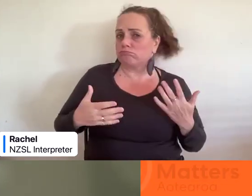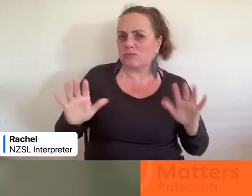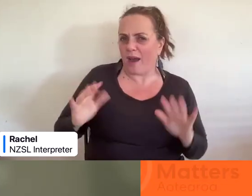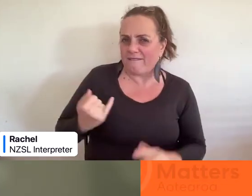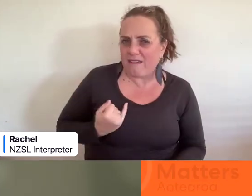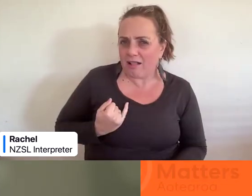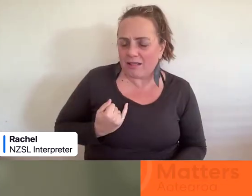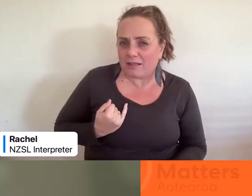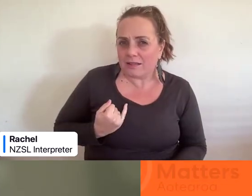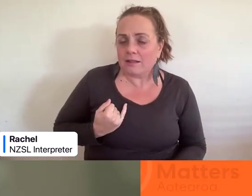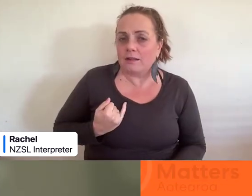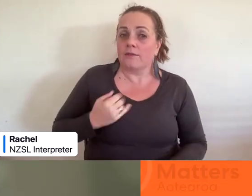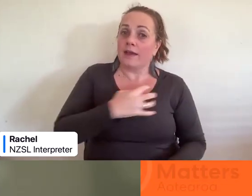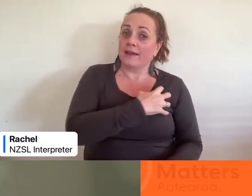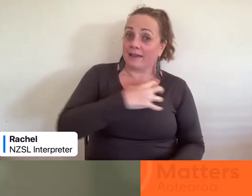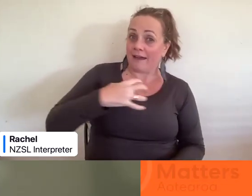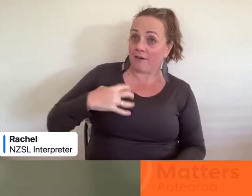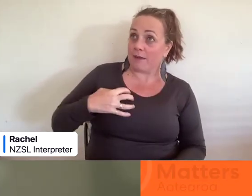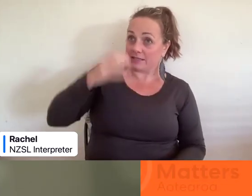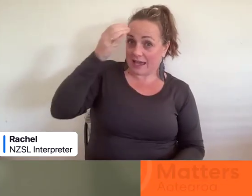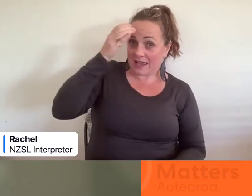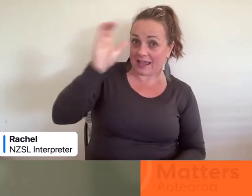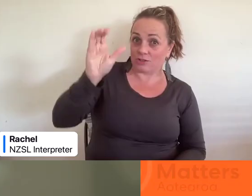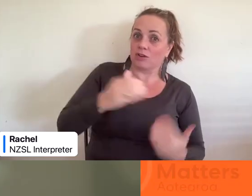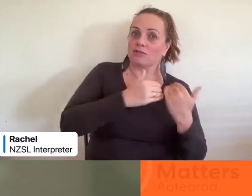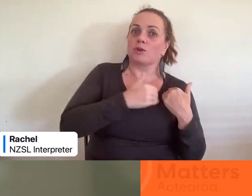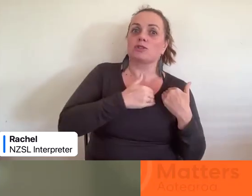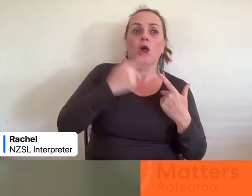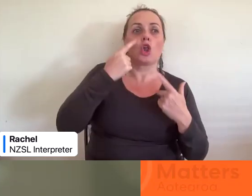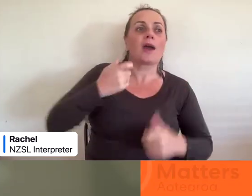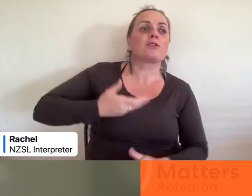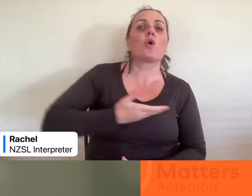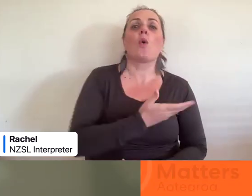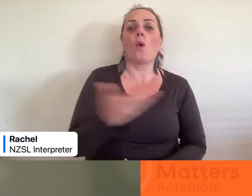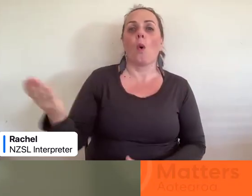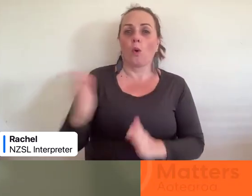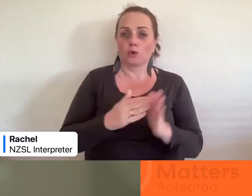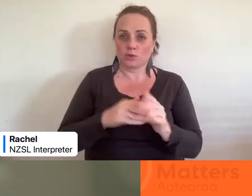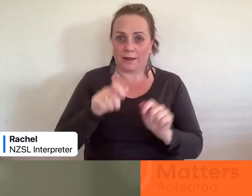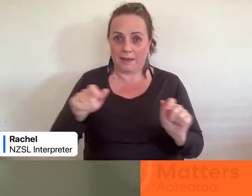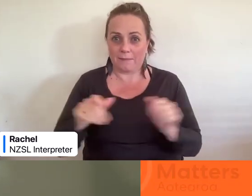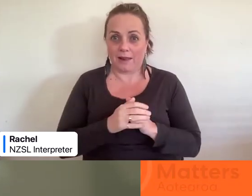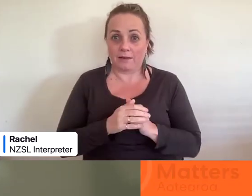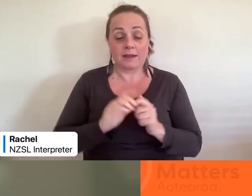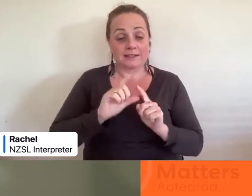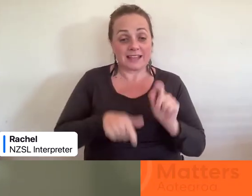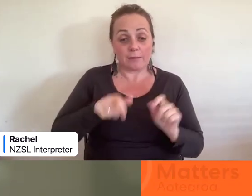The State has an obligation to look after all its citizens and disabled people are citizens. That